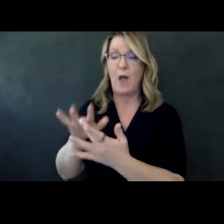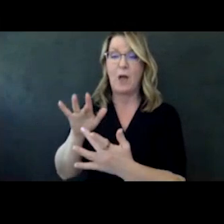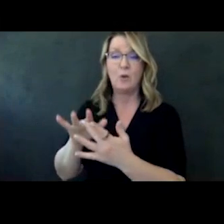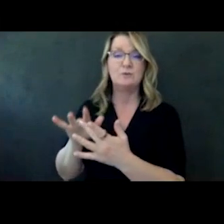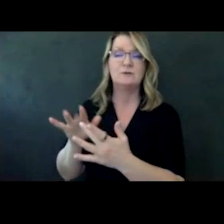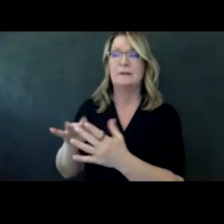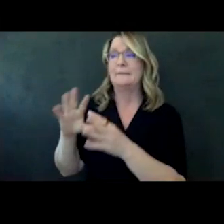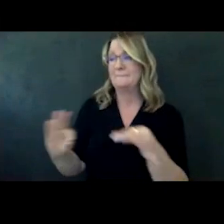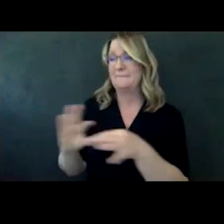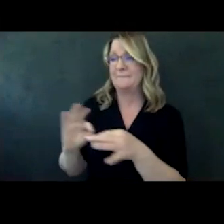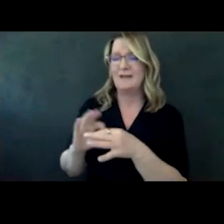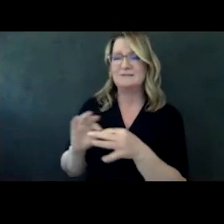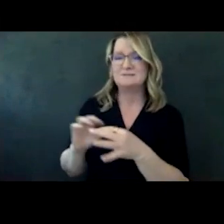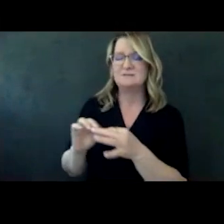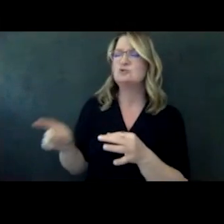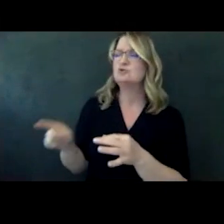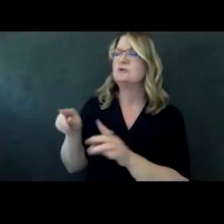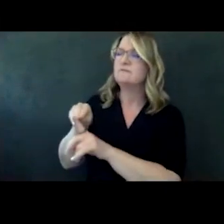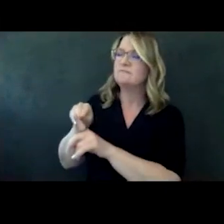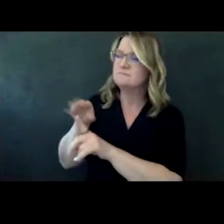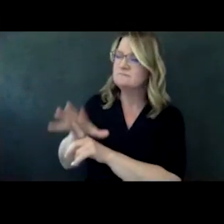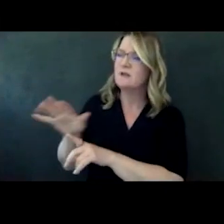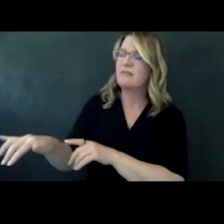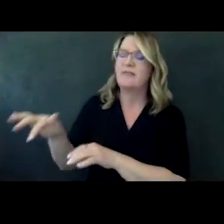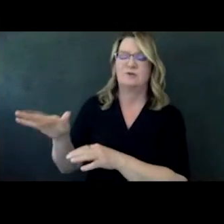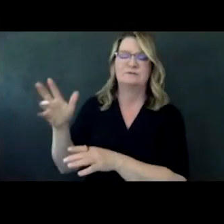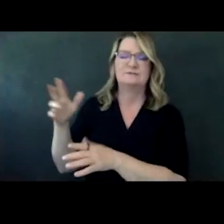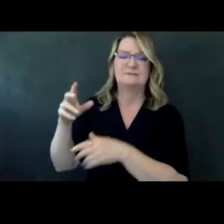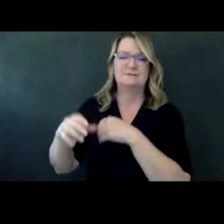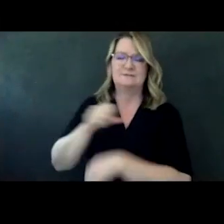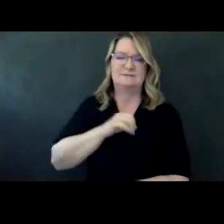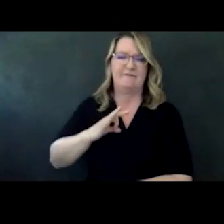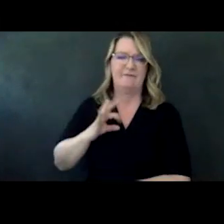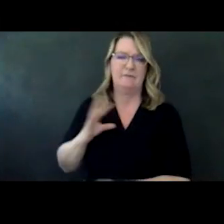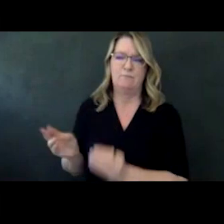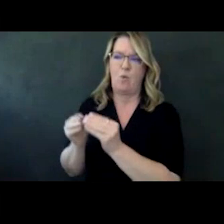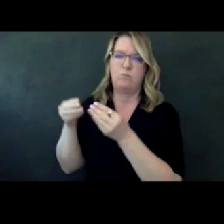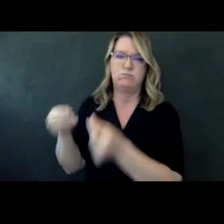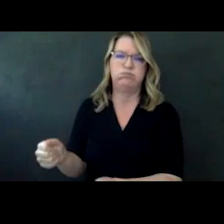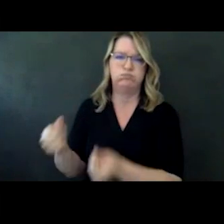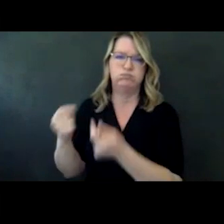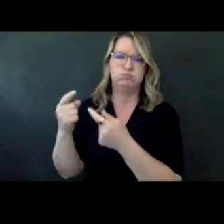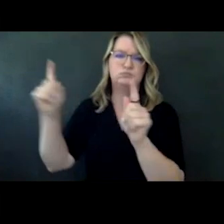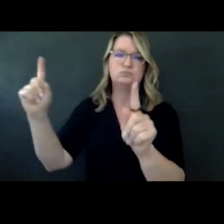processes even more efficient. They value training tailored to their business, increase retention